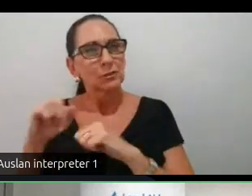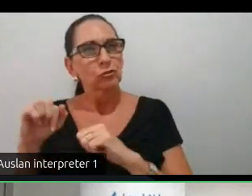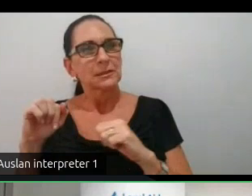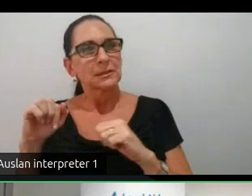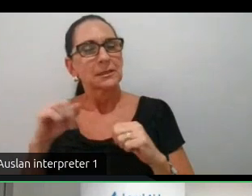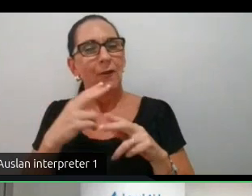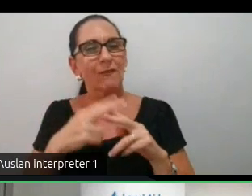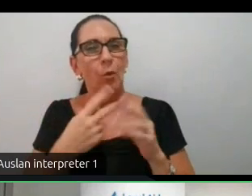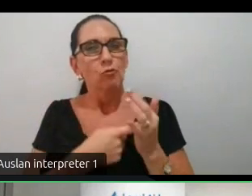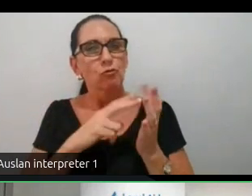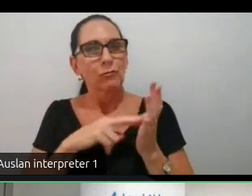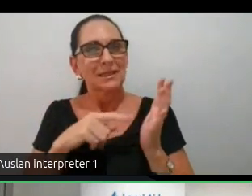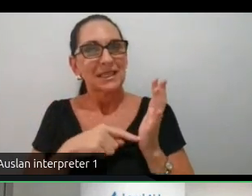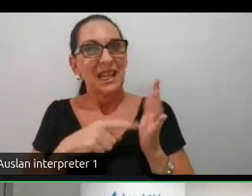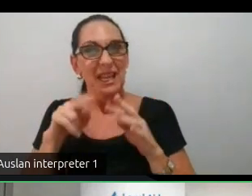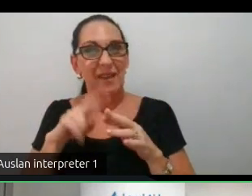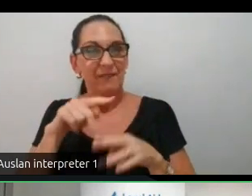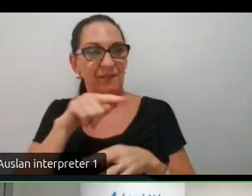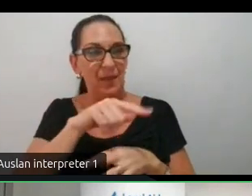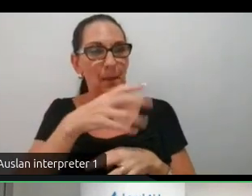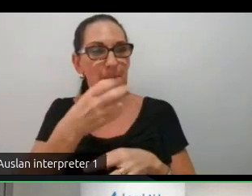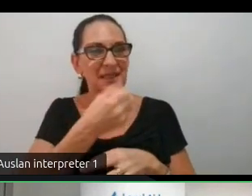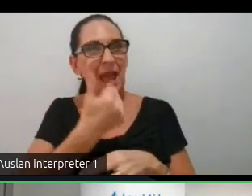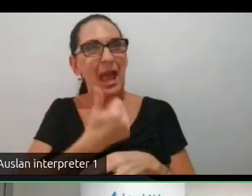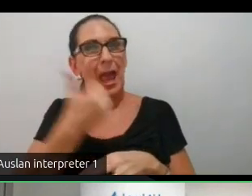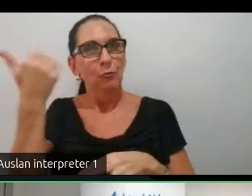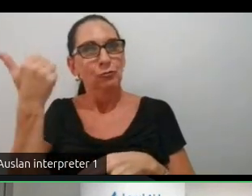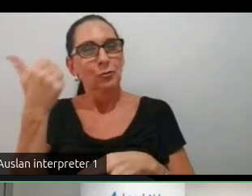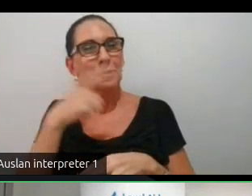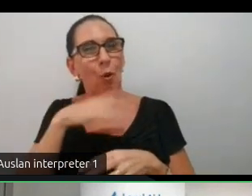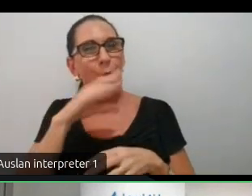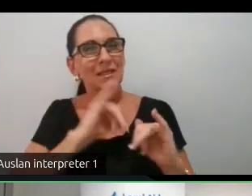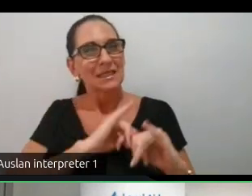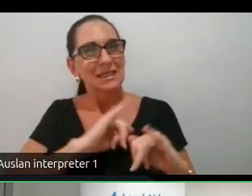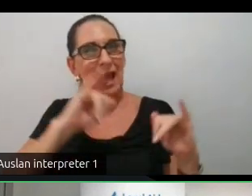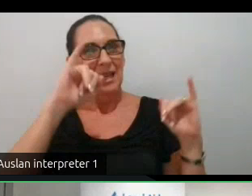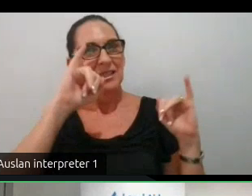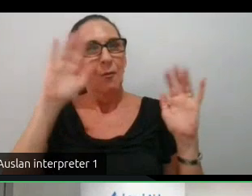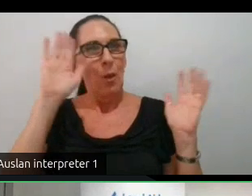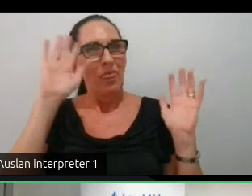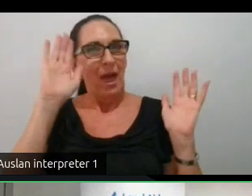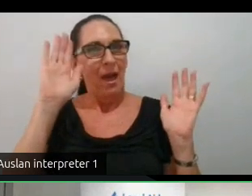etc. do renters have if they are displaced from their rental due to disasters or severe weather